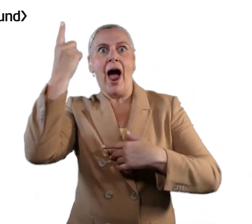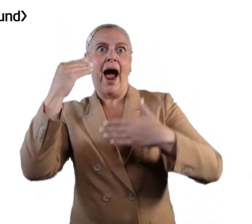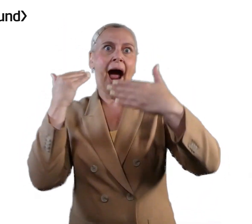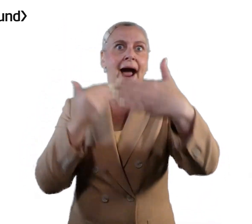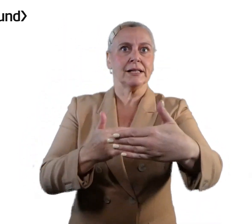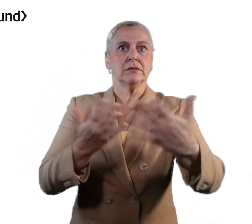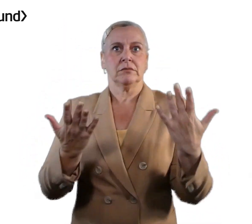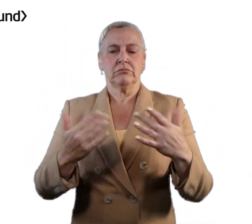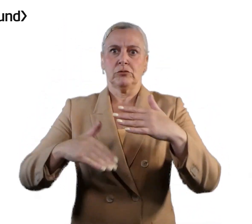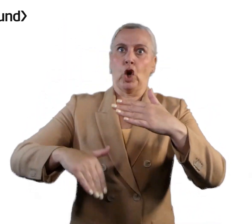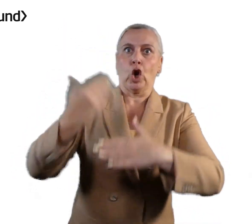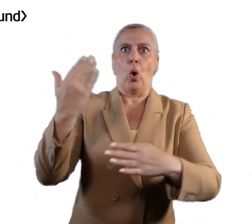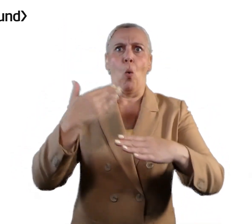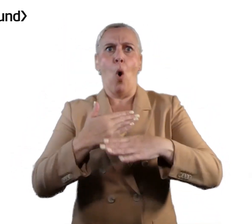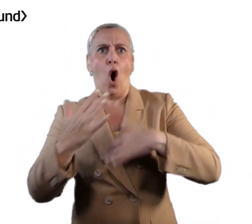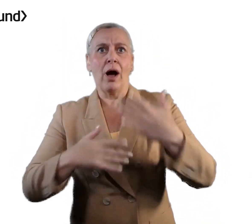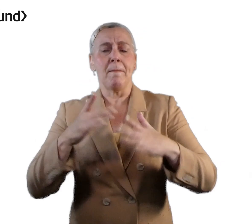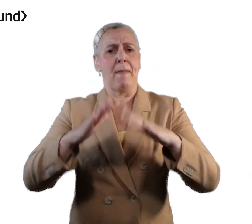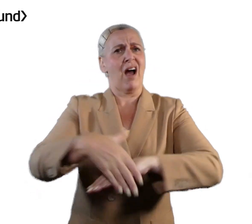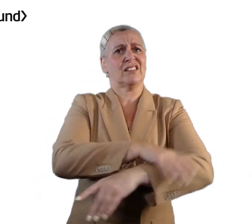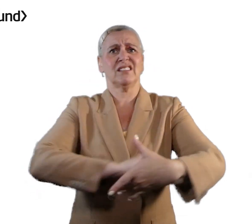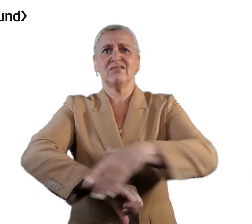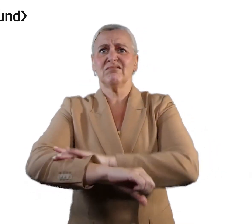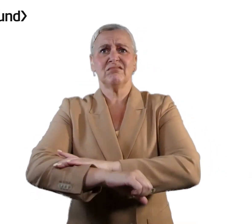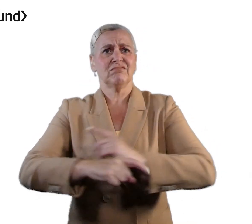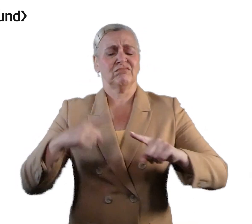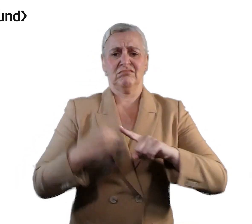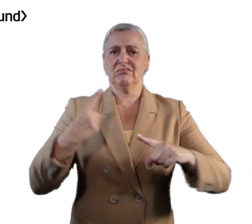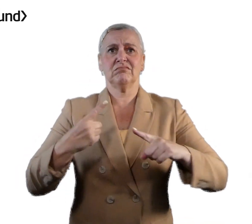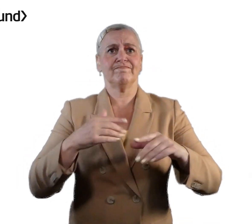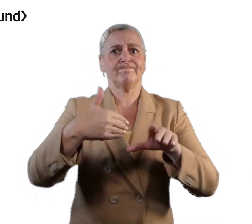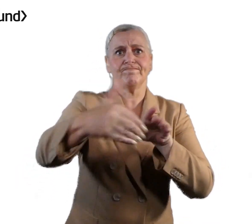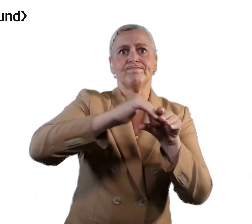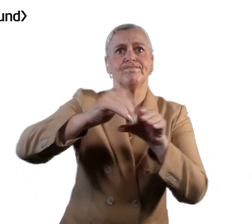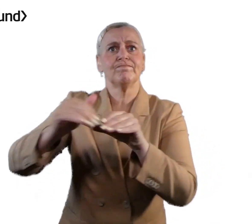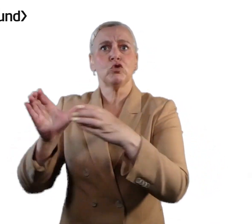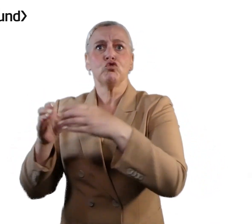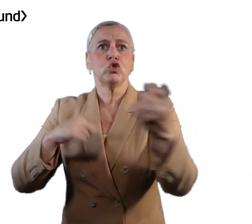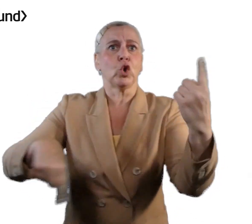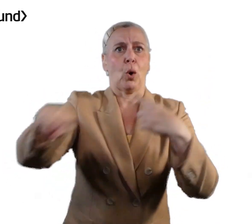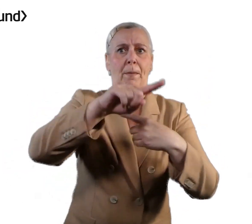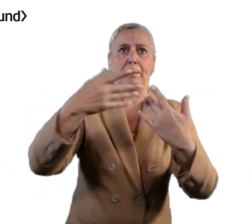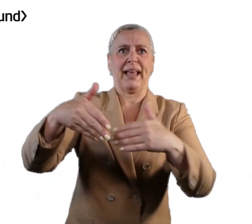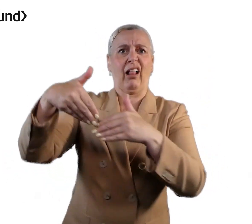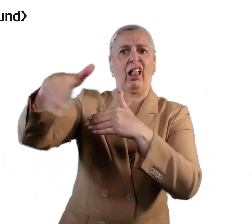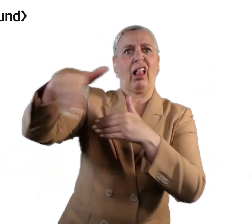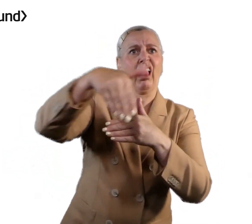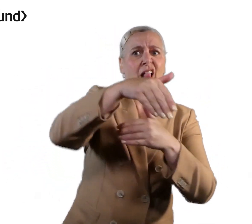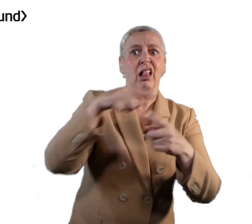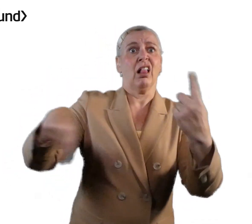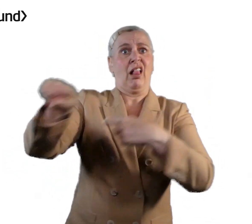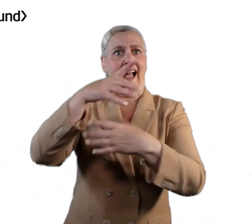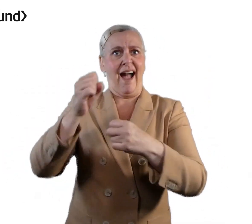they will need to act quickly to involve groups experiencing marginalisation and discrimination,